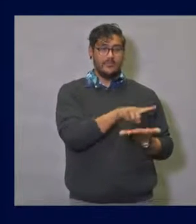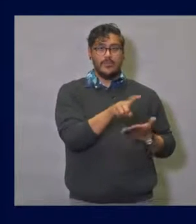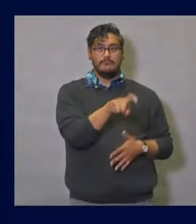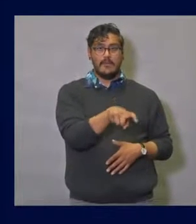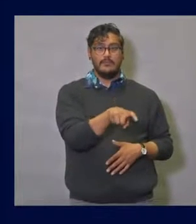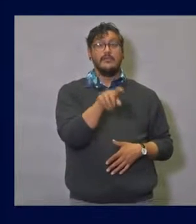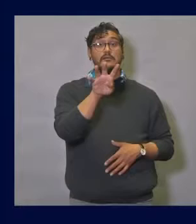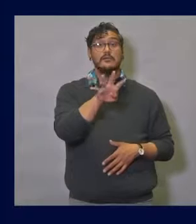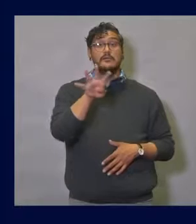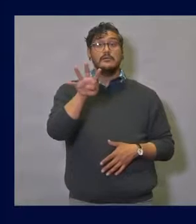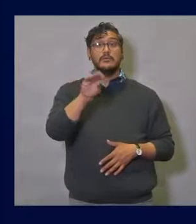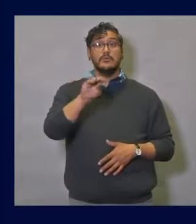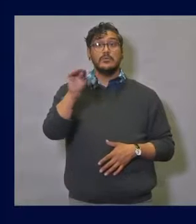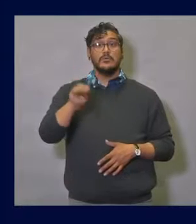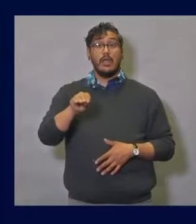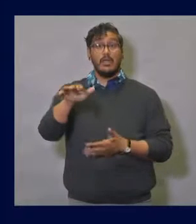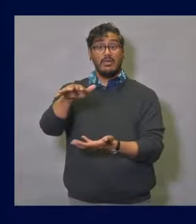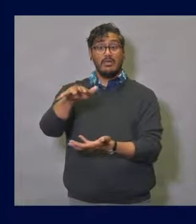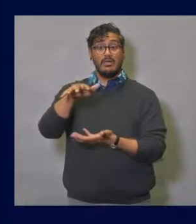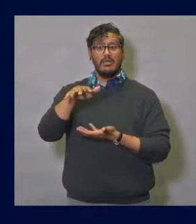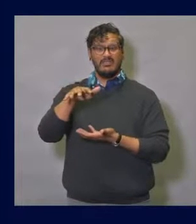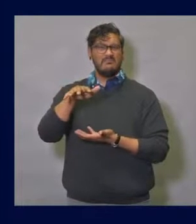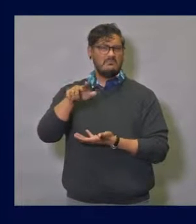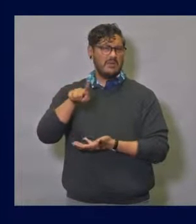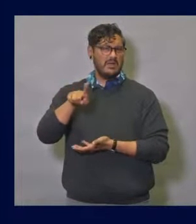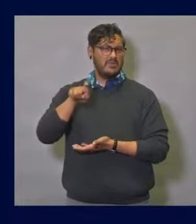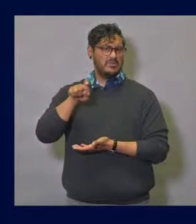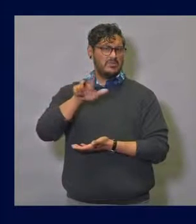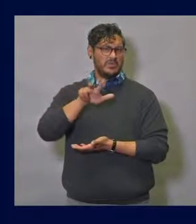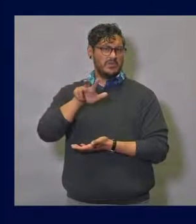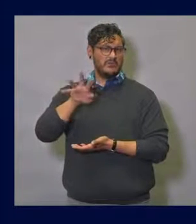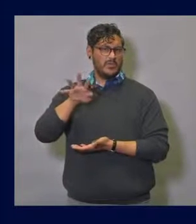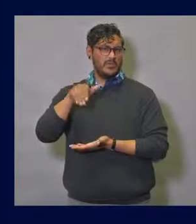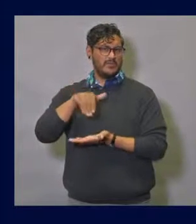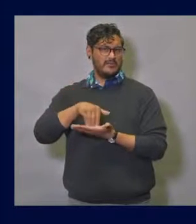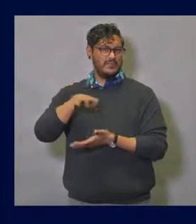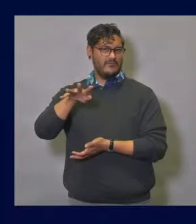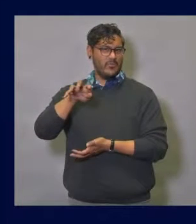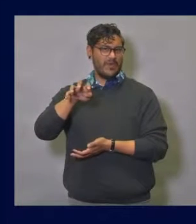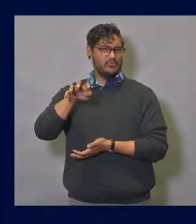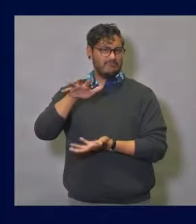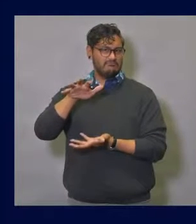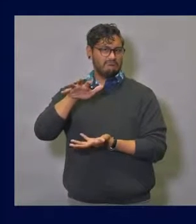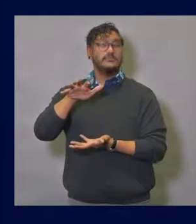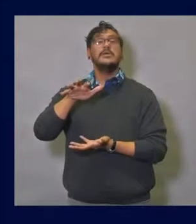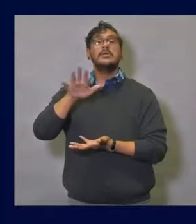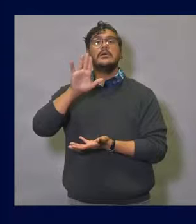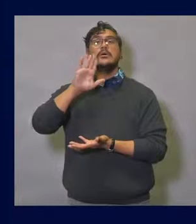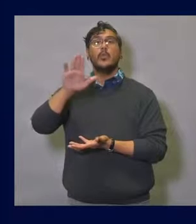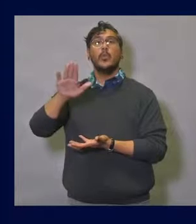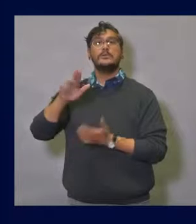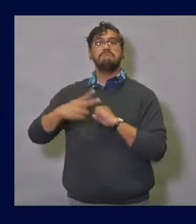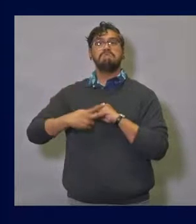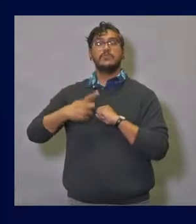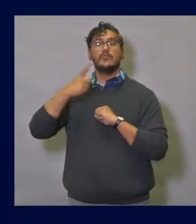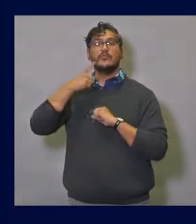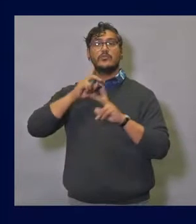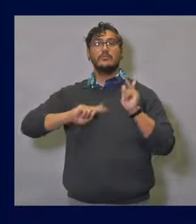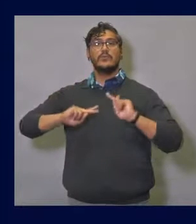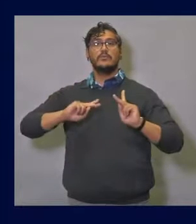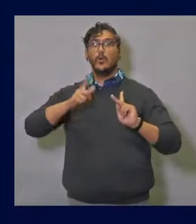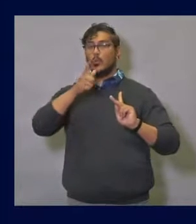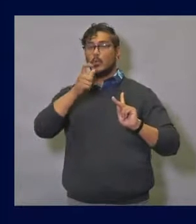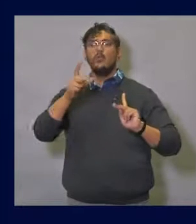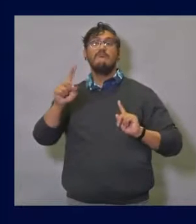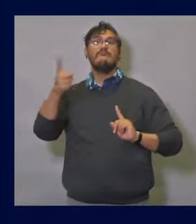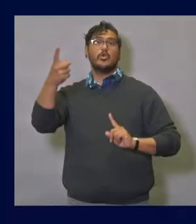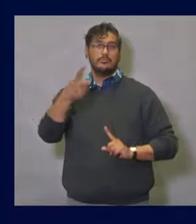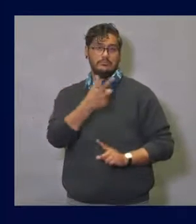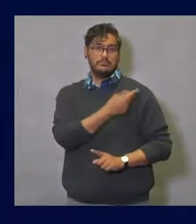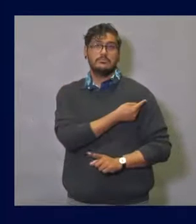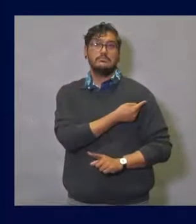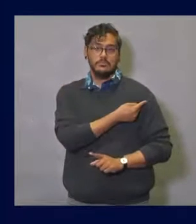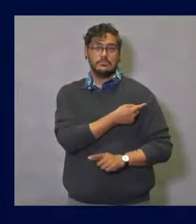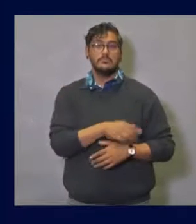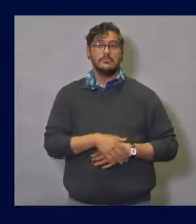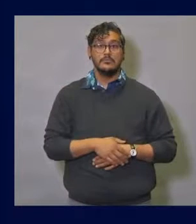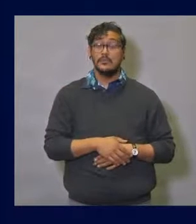ARE DUE THIS WEEK.